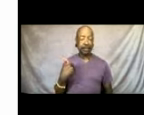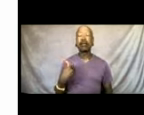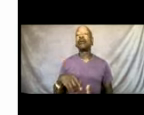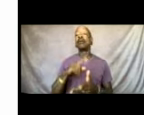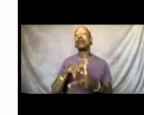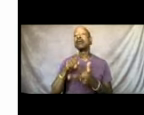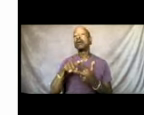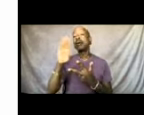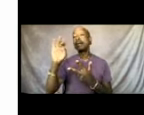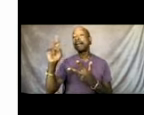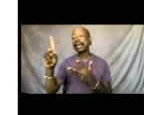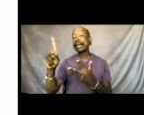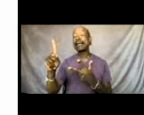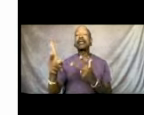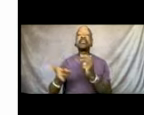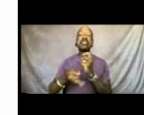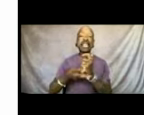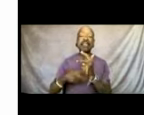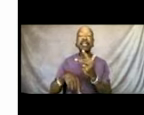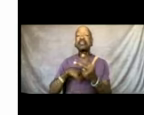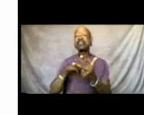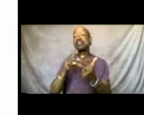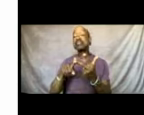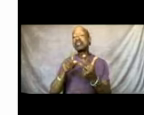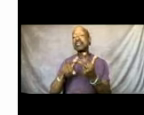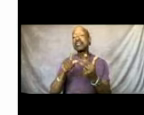,000 in assets. And, again, when we say assets, it is, you